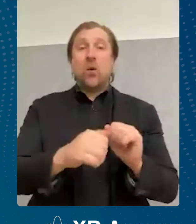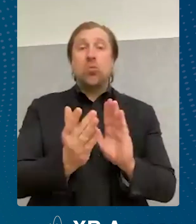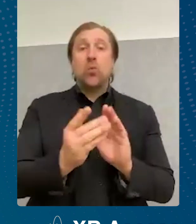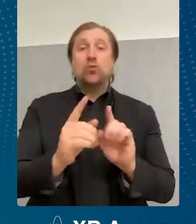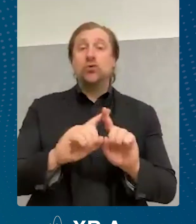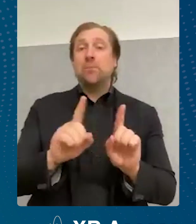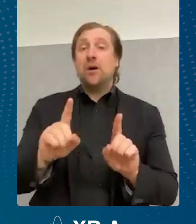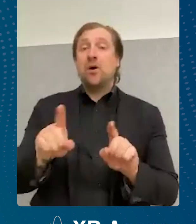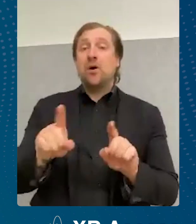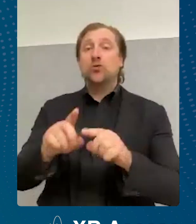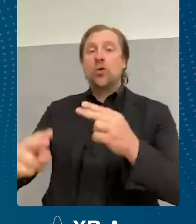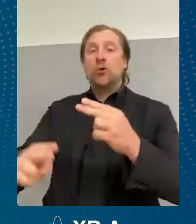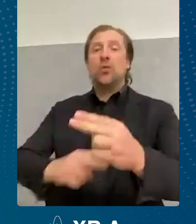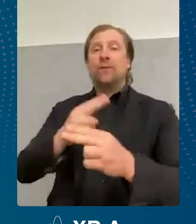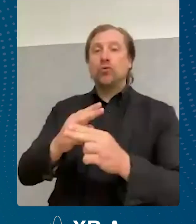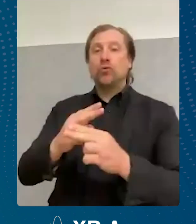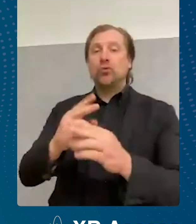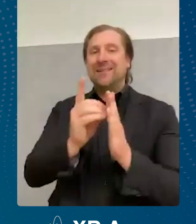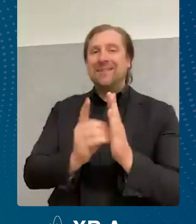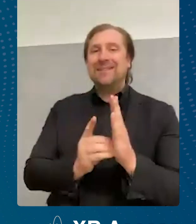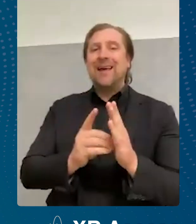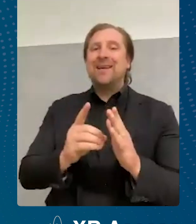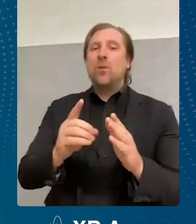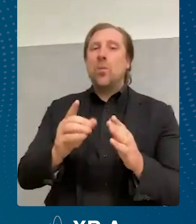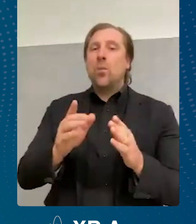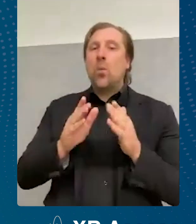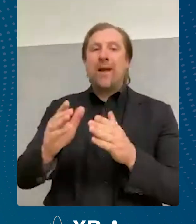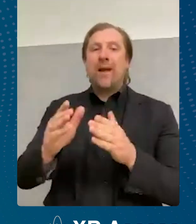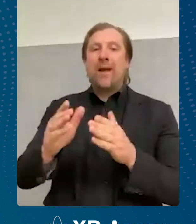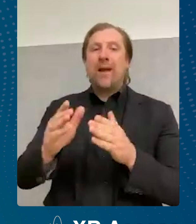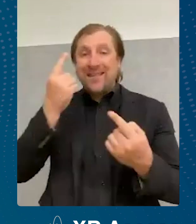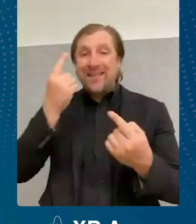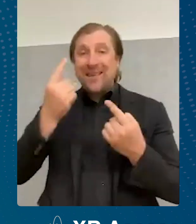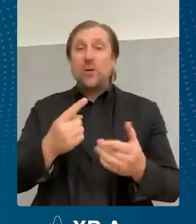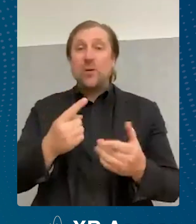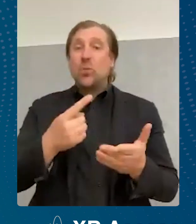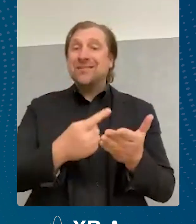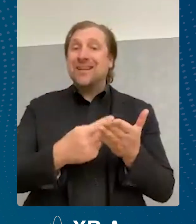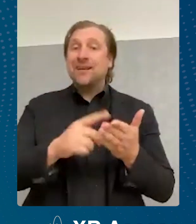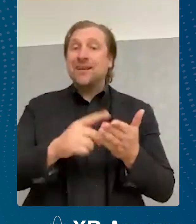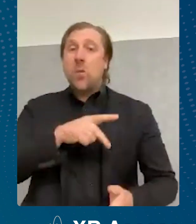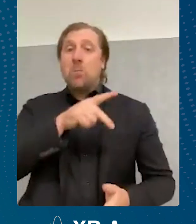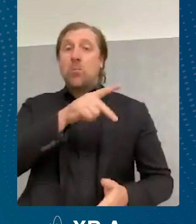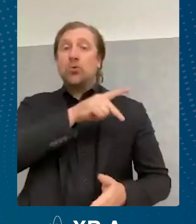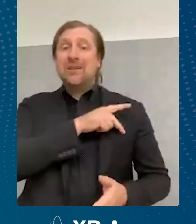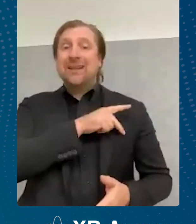being a universally designed way of thinking when we're talking about personalization for everyone.